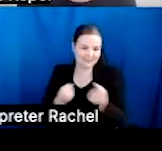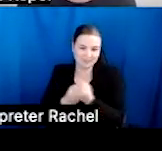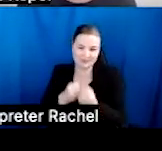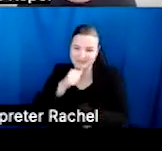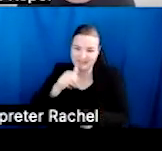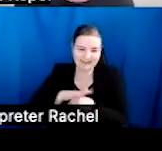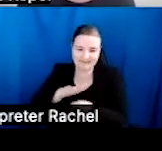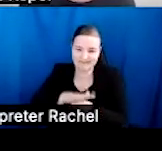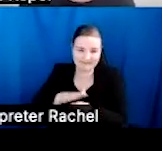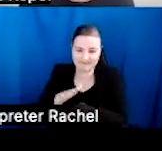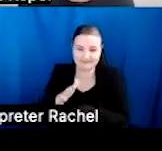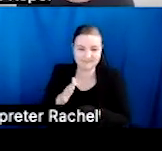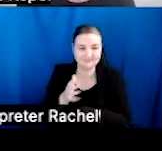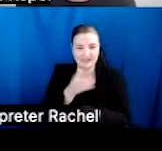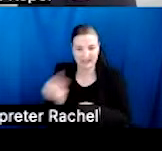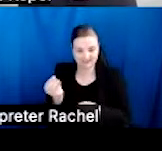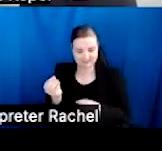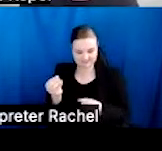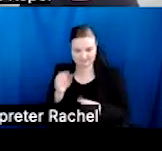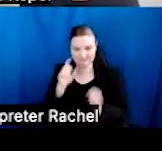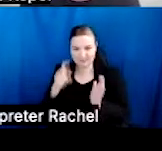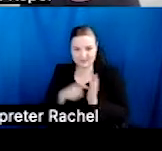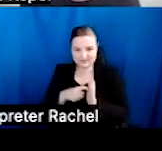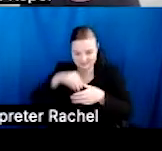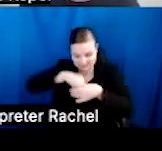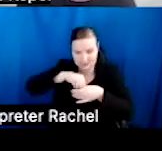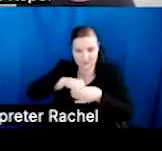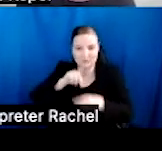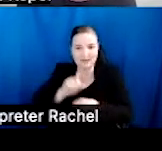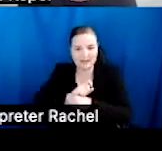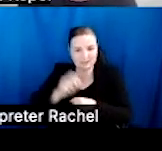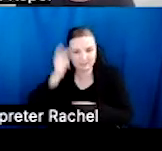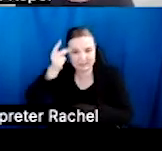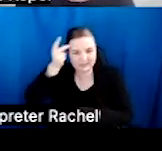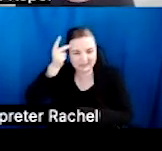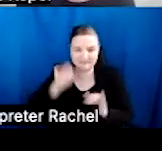I would say, actual, politics. Tens of thousands of museum workers in the U.S. lost their jobs,